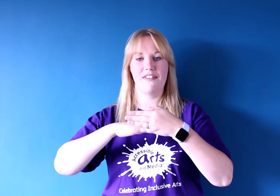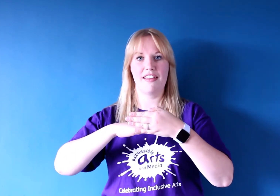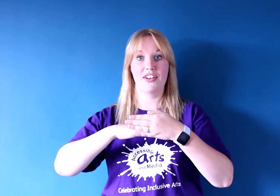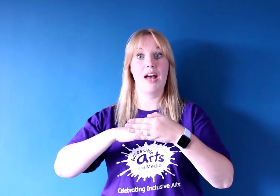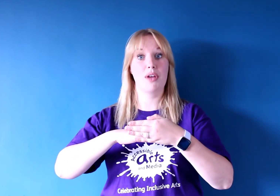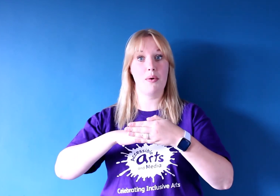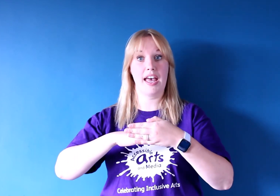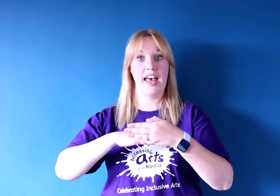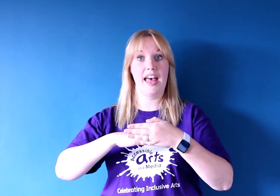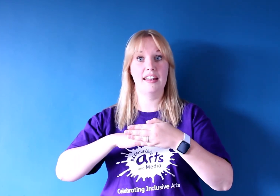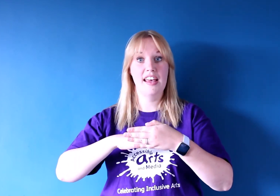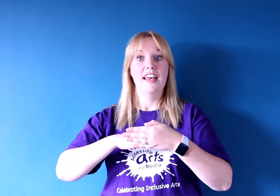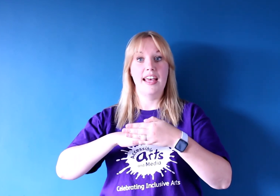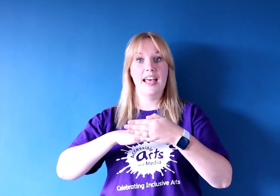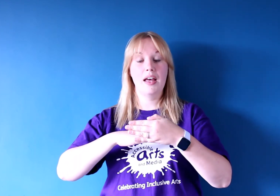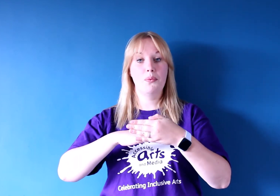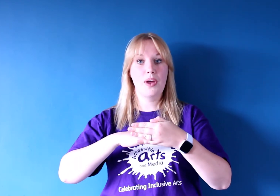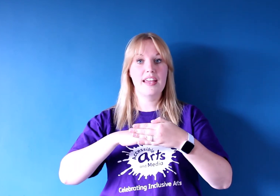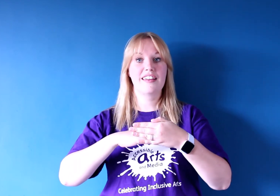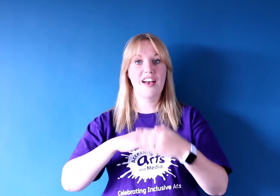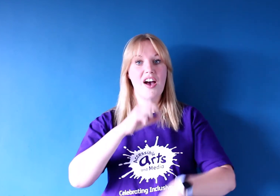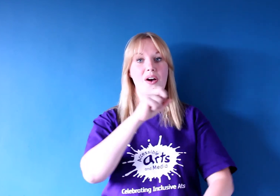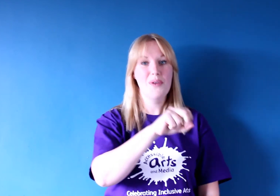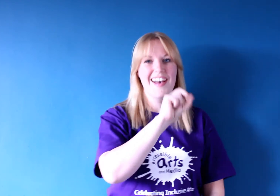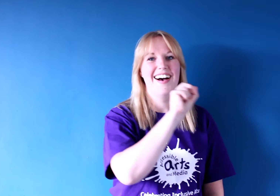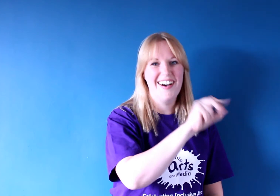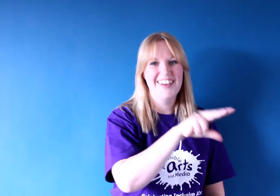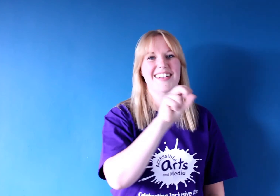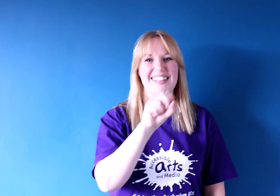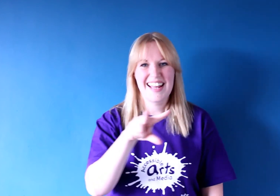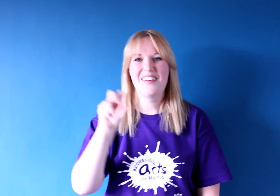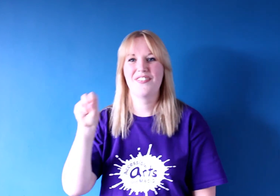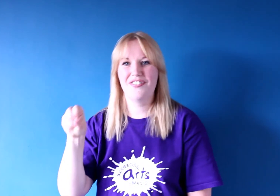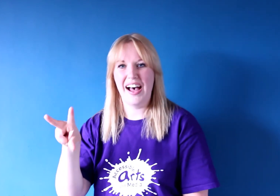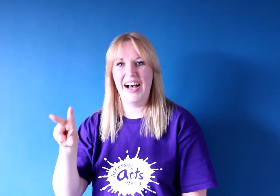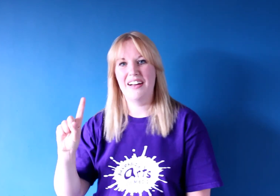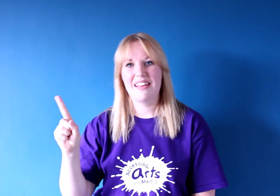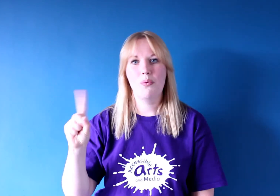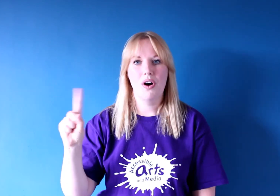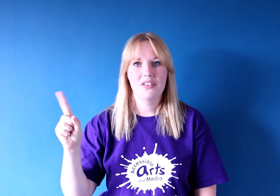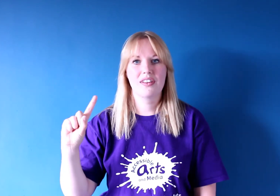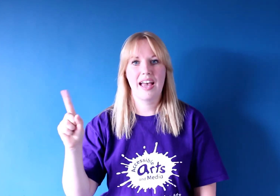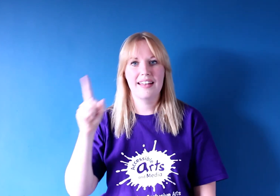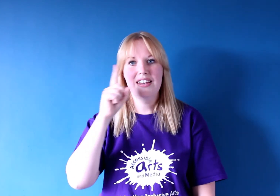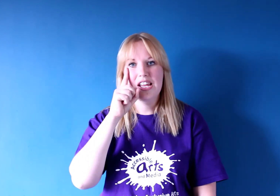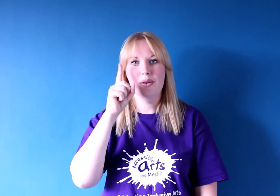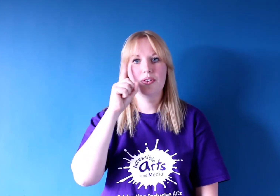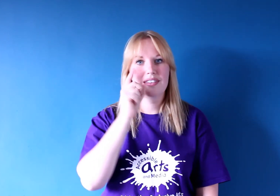Very good and we go again, here we go. On safari, what can you see?